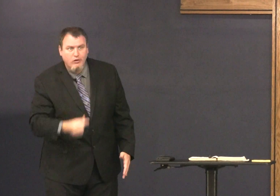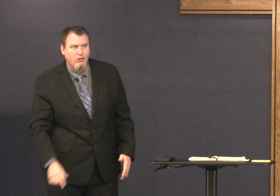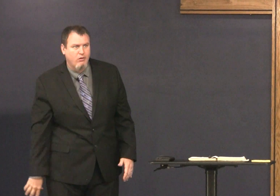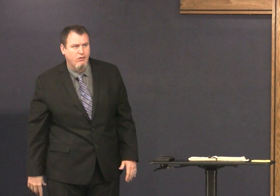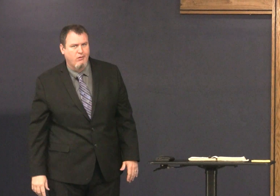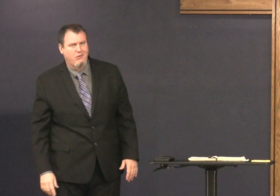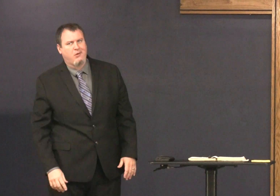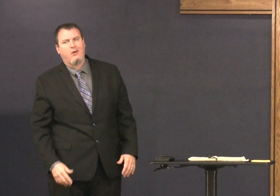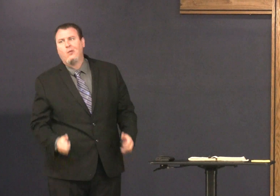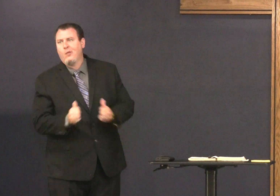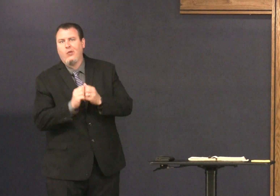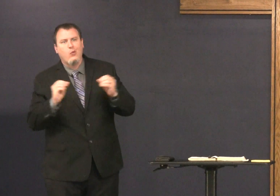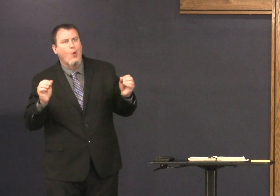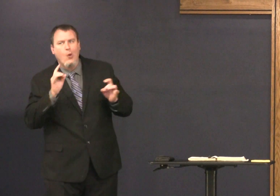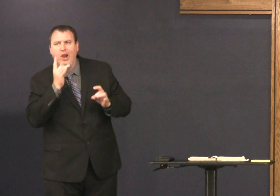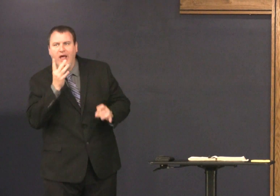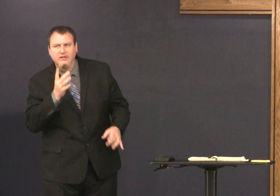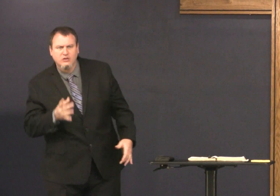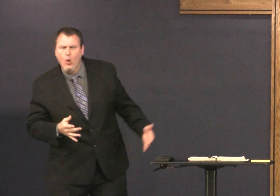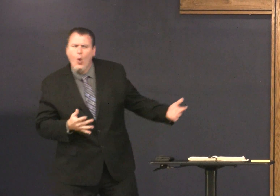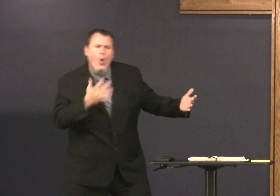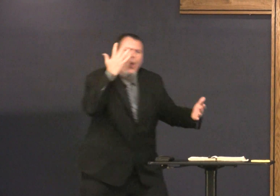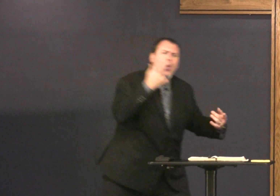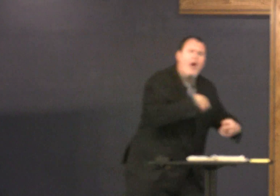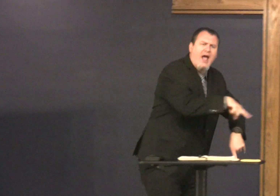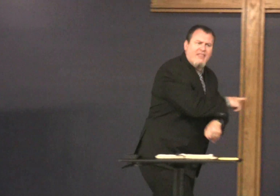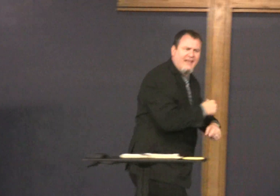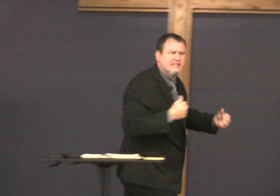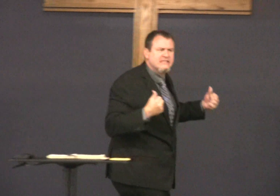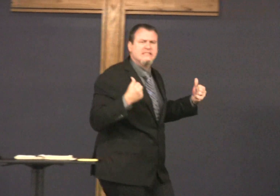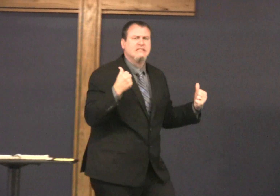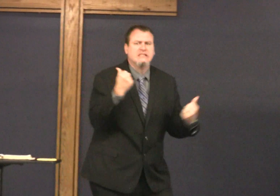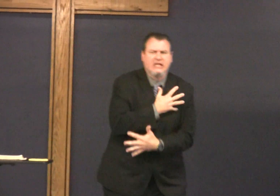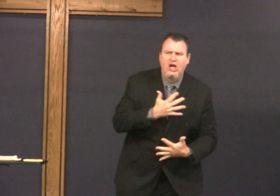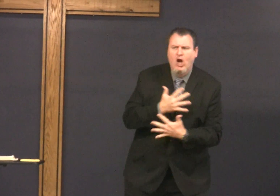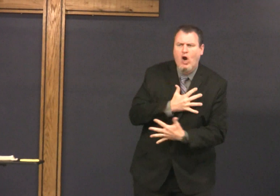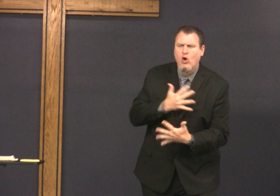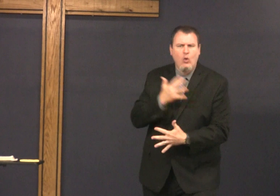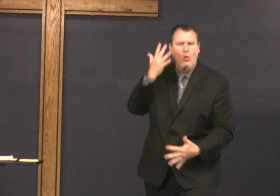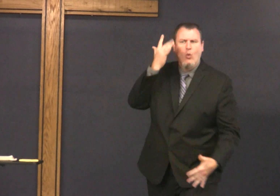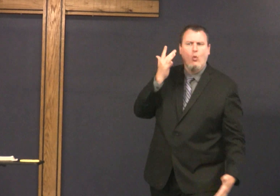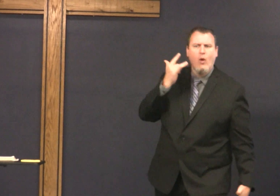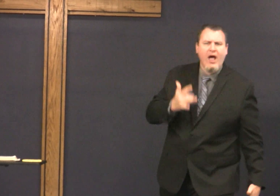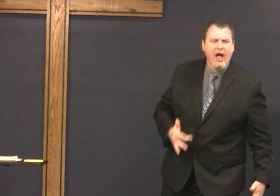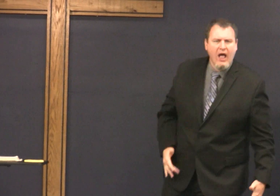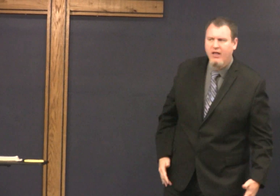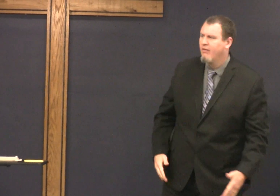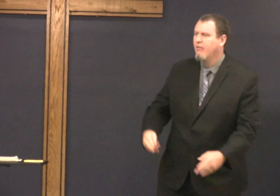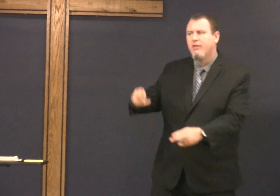in the garden with bites why were these guys scared